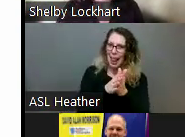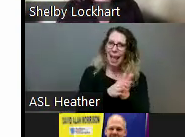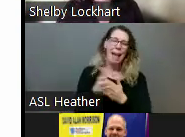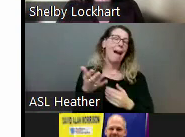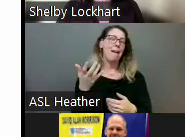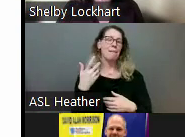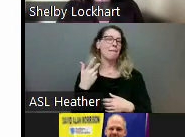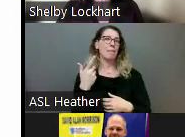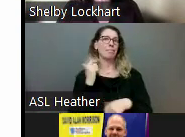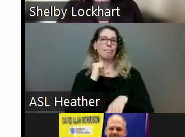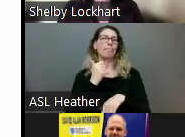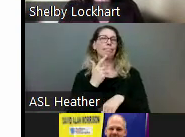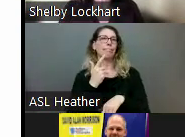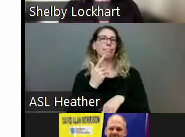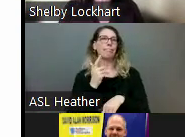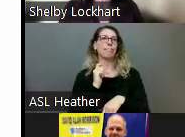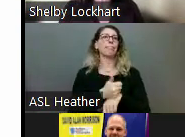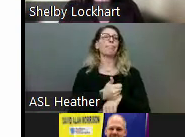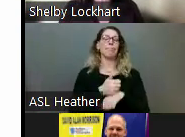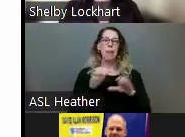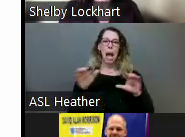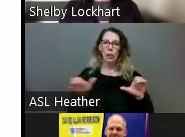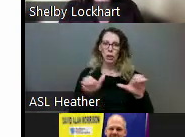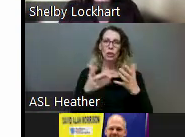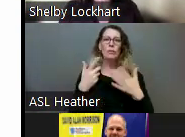those putting those actions in place. Make sure you're clear why you're doing